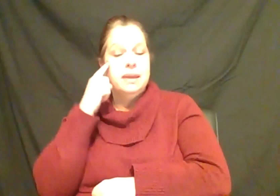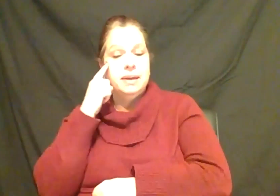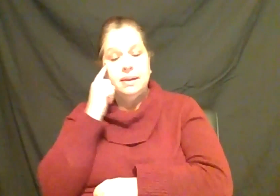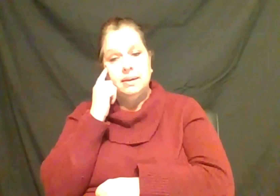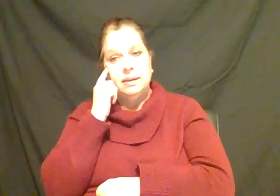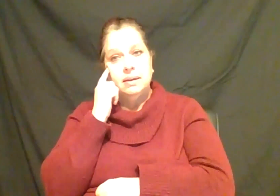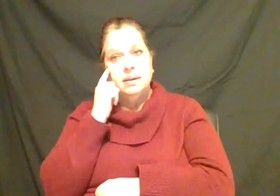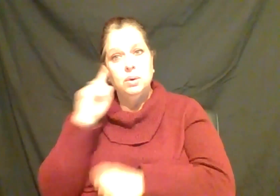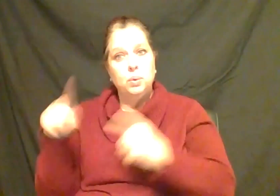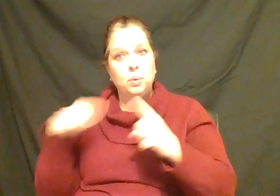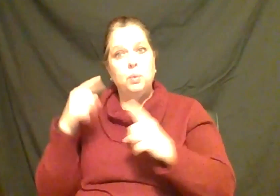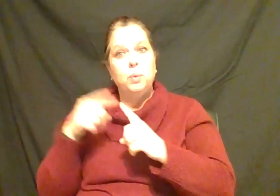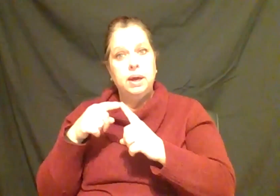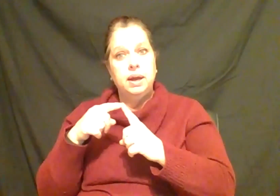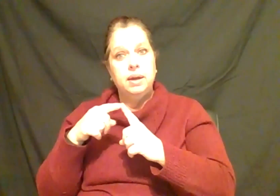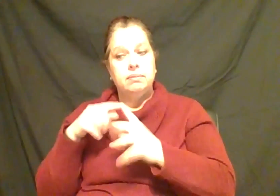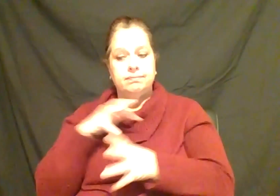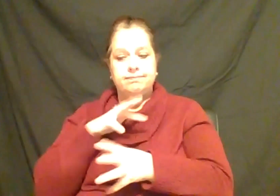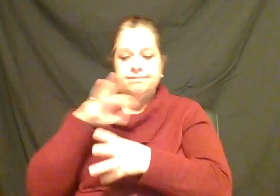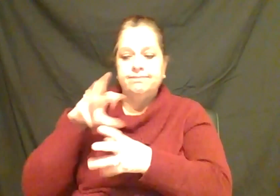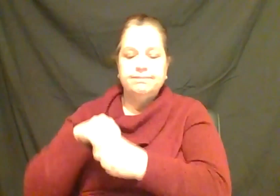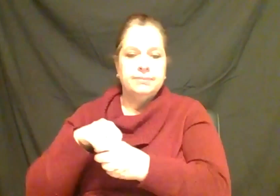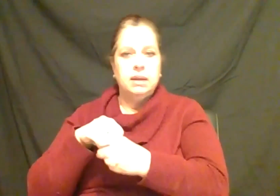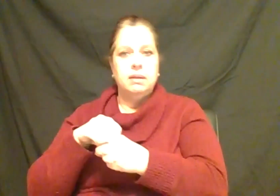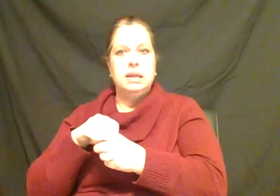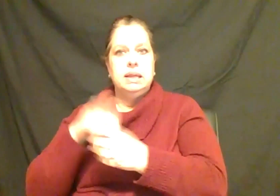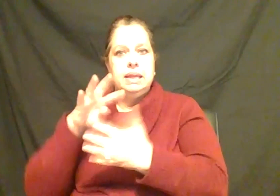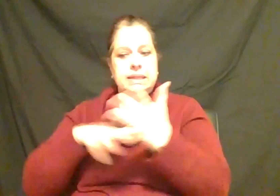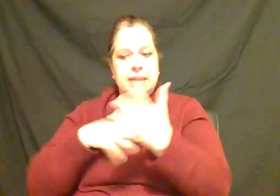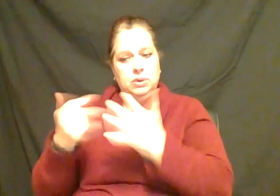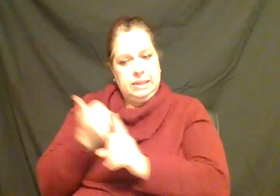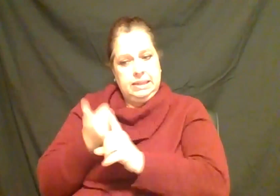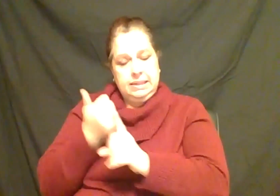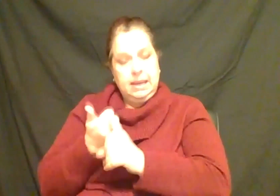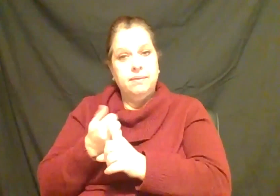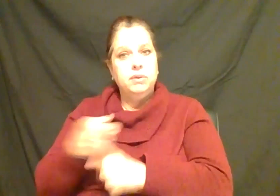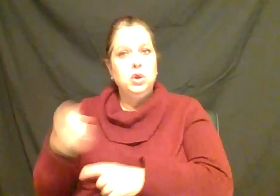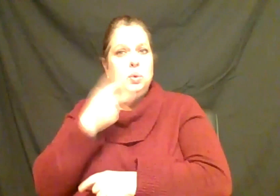get into the throes of the schedule in and of itself you'll certainly see many of the benefits